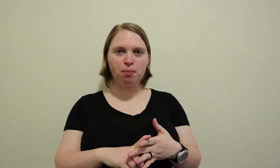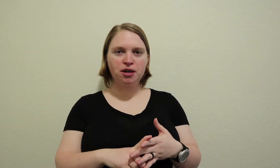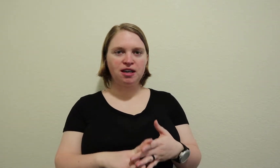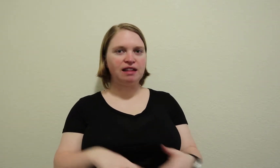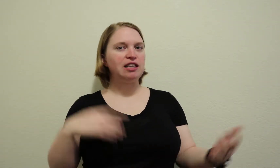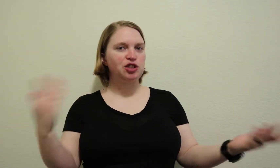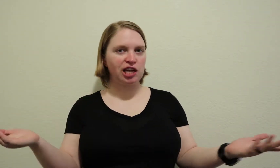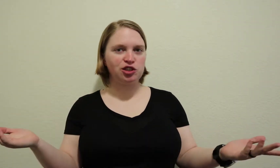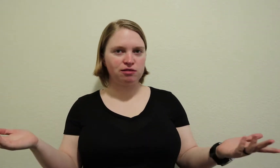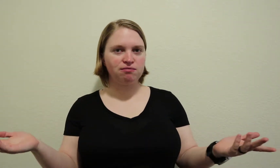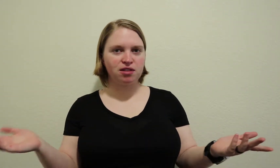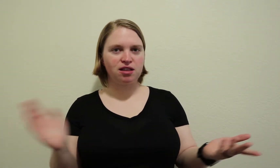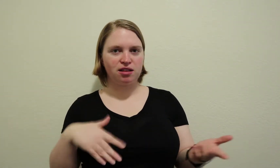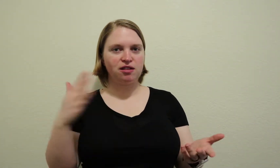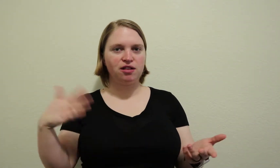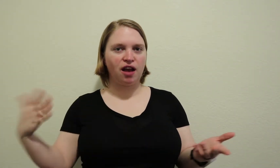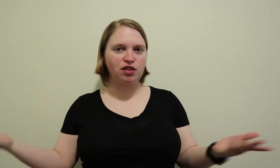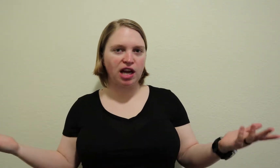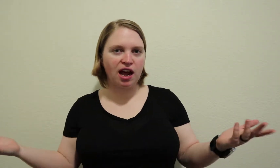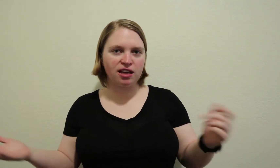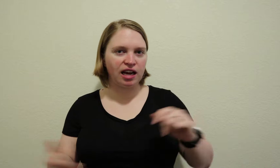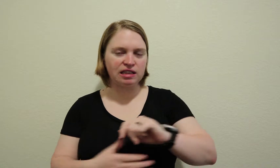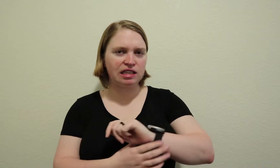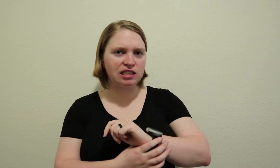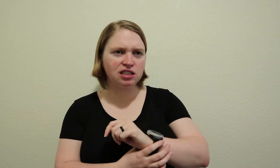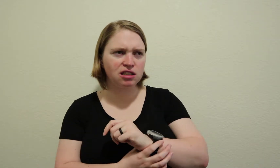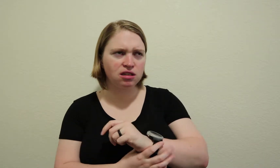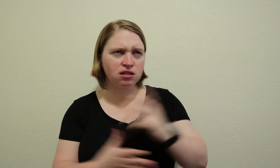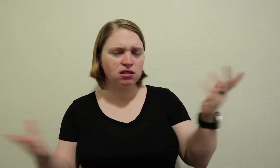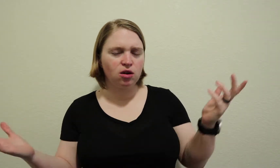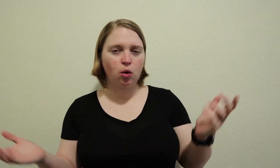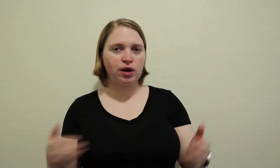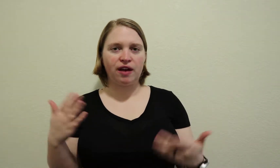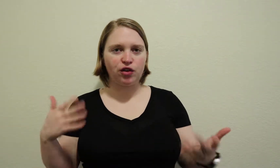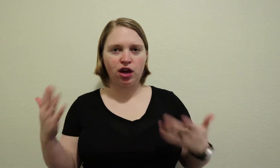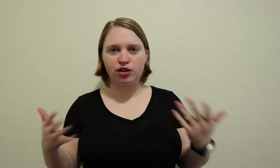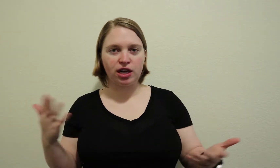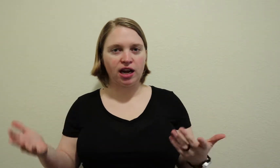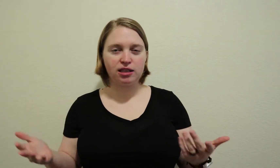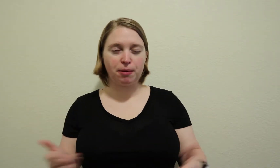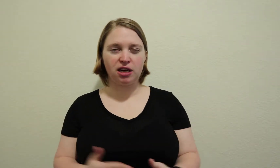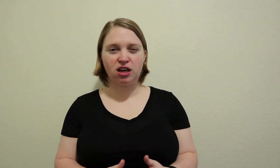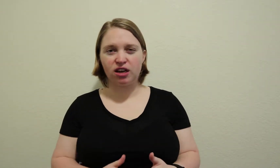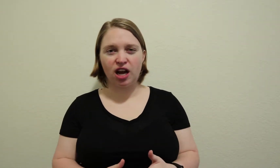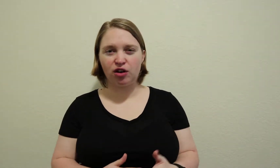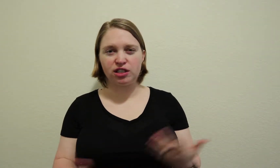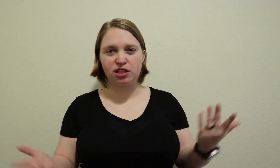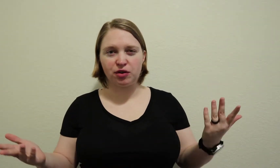and then change it every day at least or every other day depending on how is the